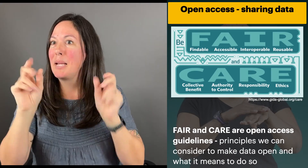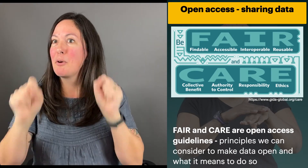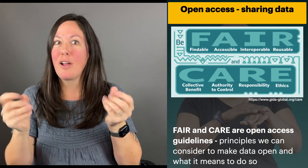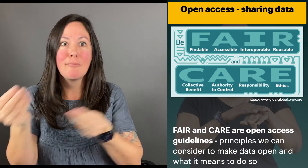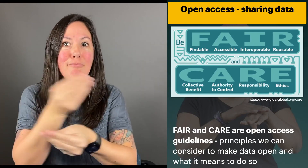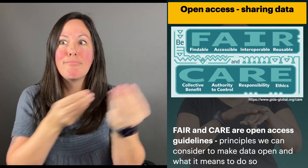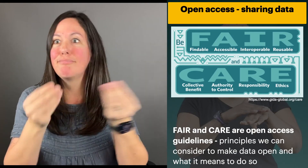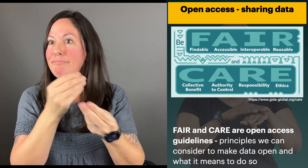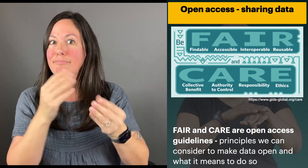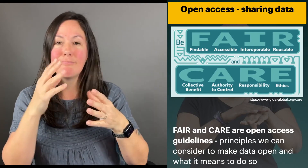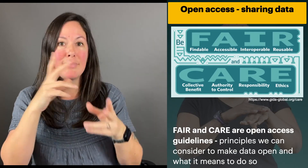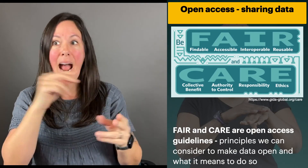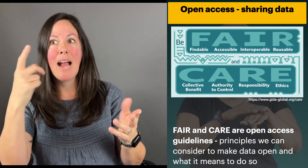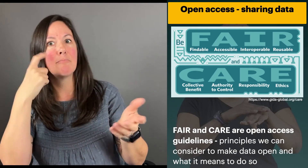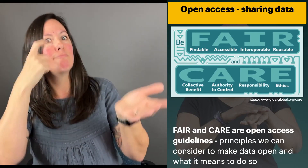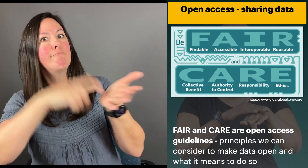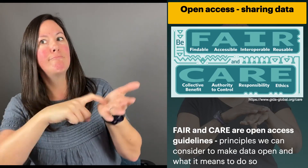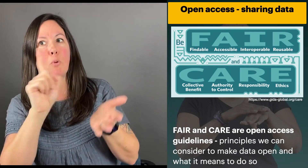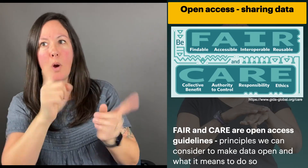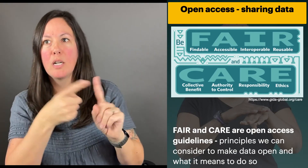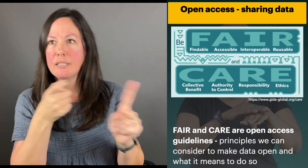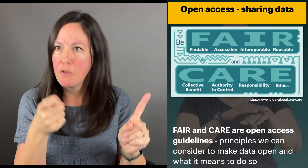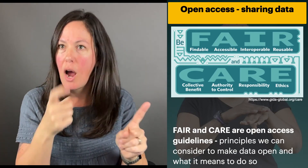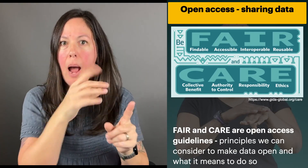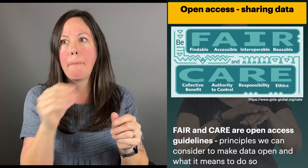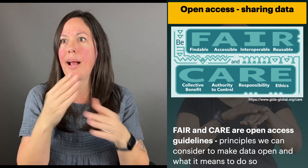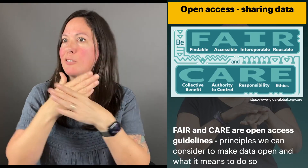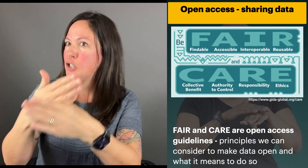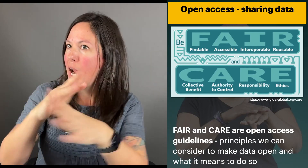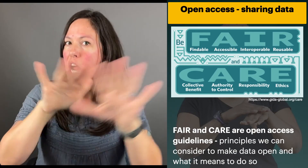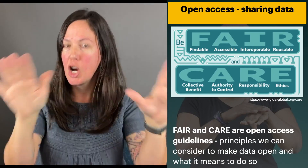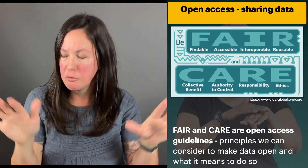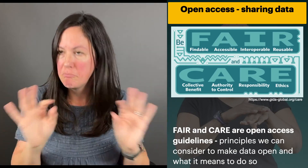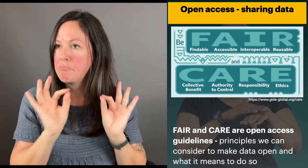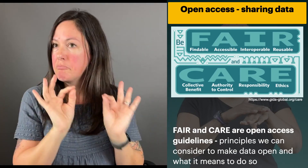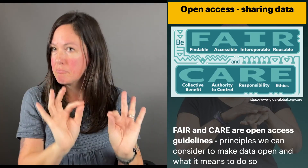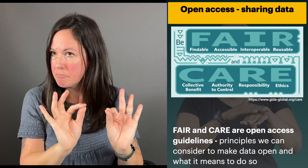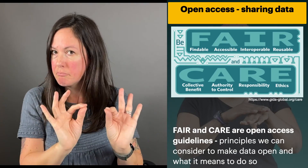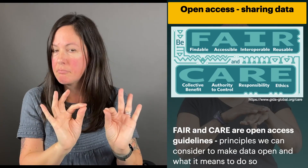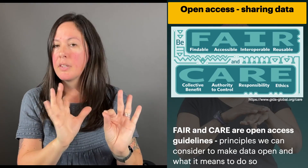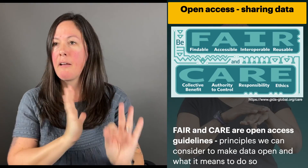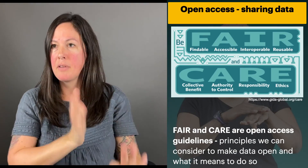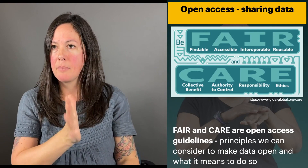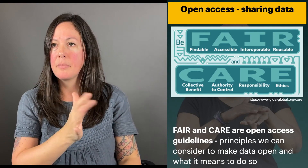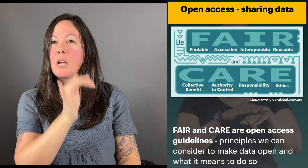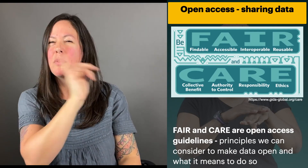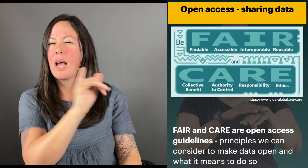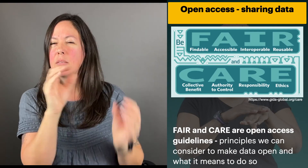location so those are the fair principles thinking about how will the data be found how will it be shared how